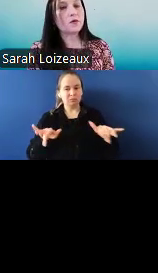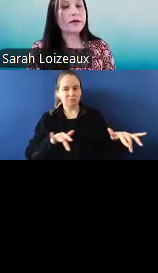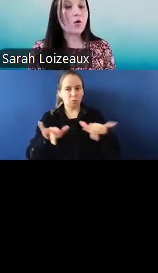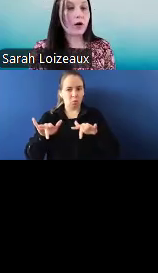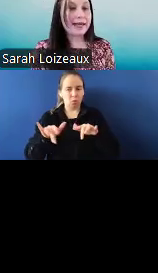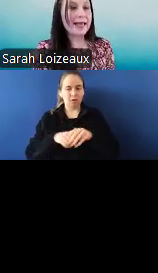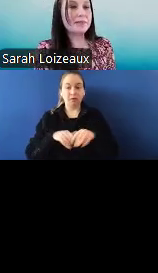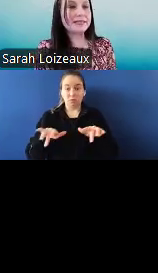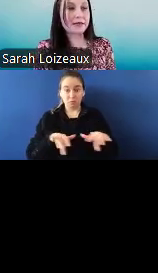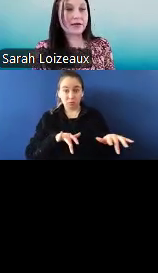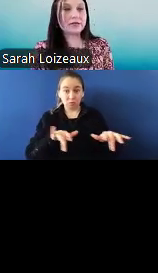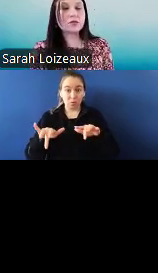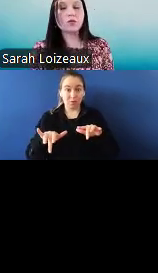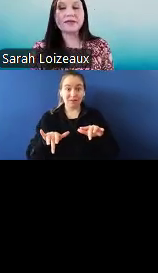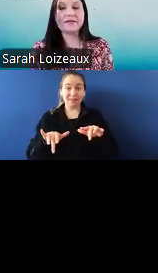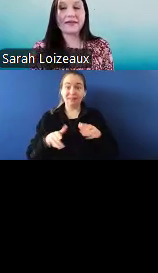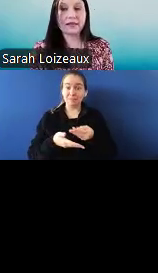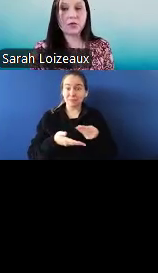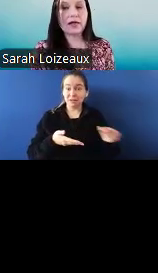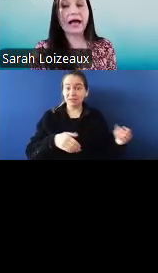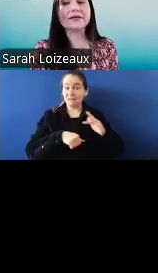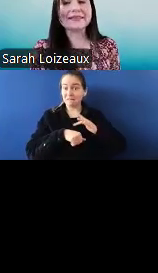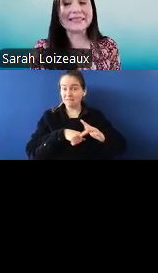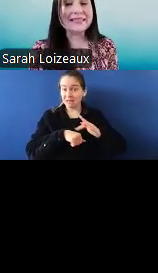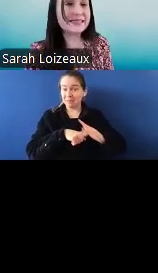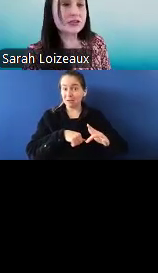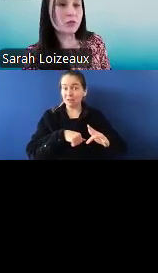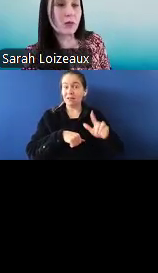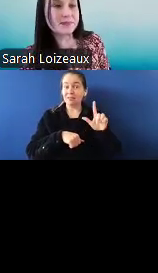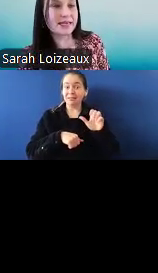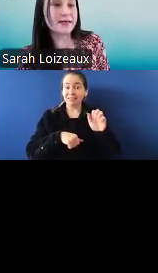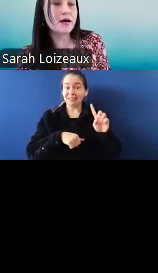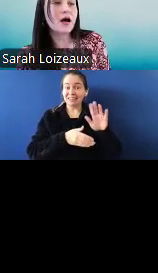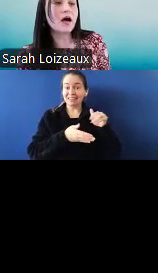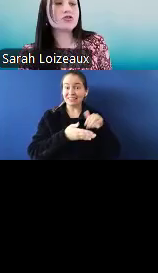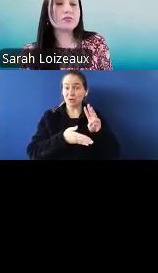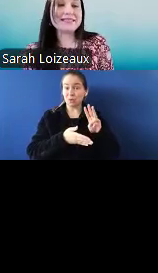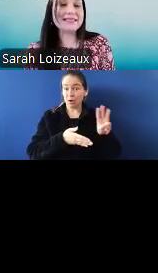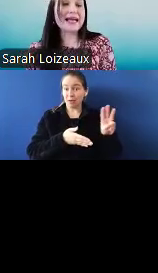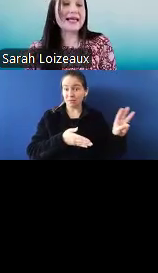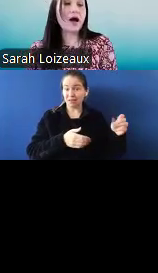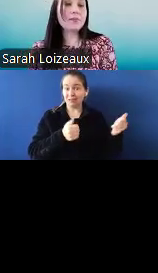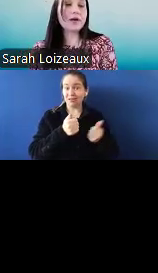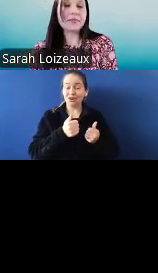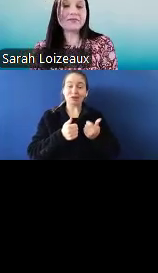The recording and materials will be available on the LEAD Center website under "Recent and Upcoming